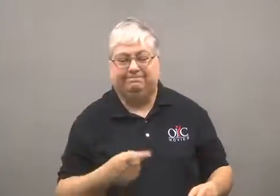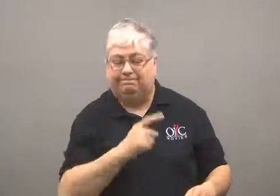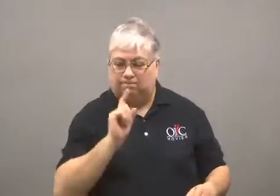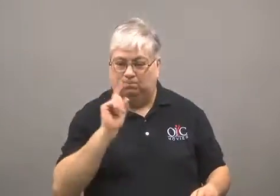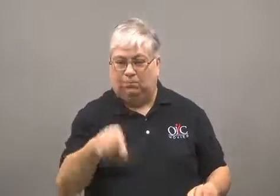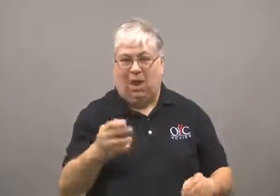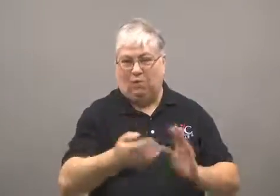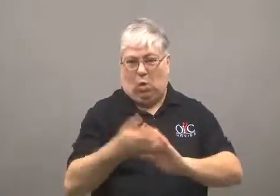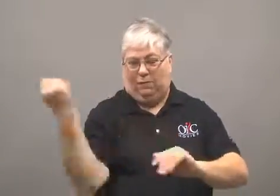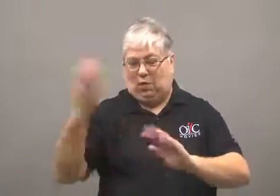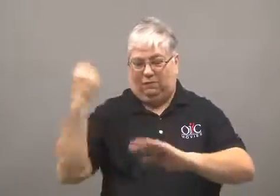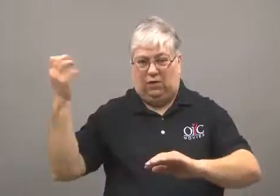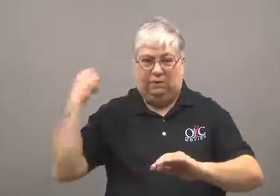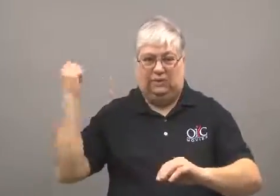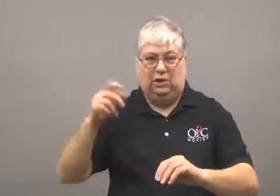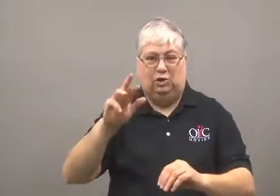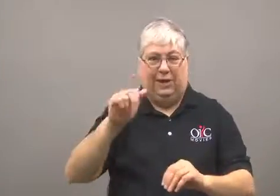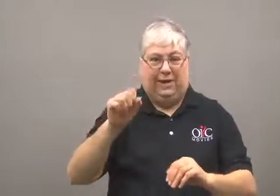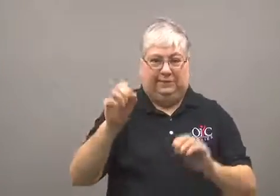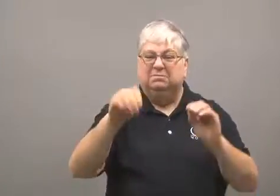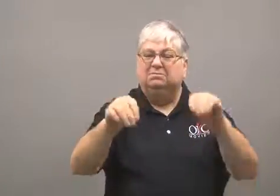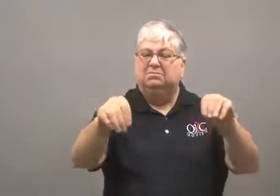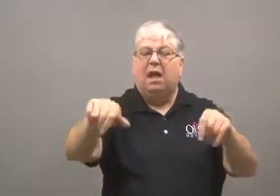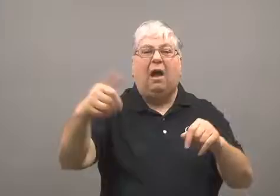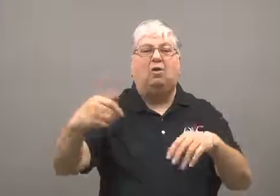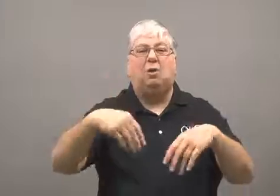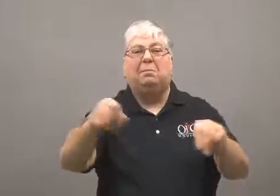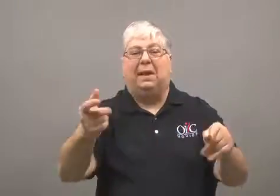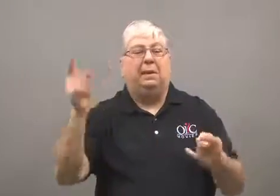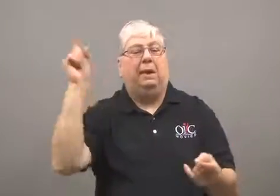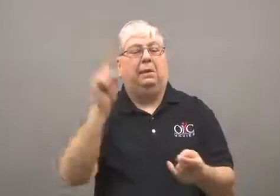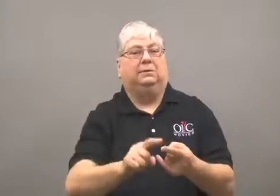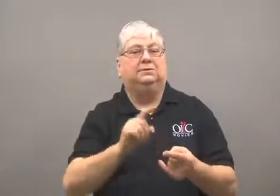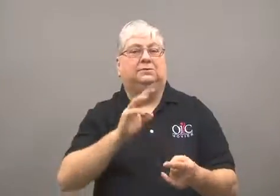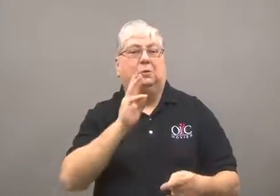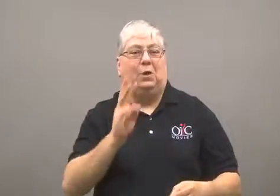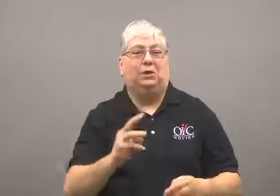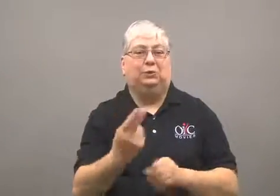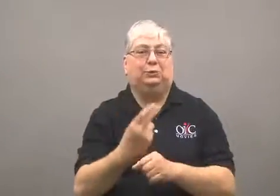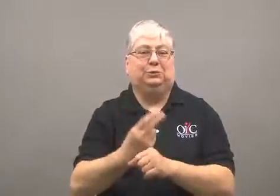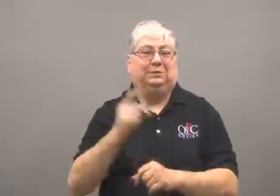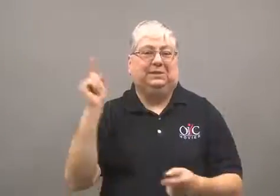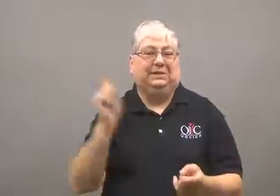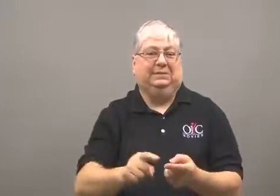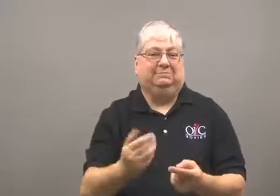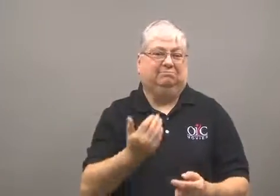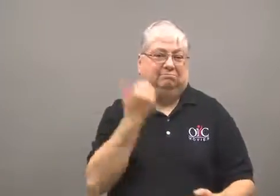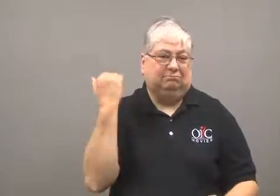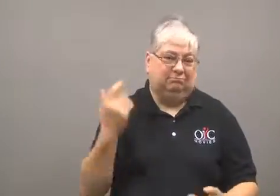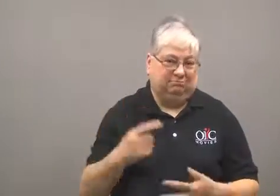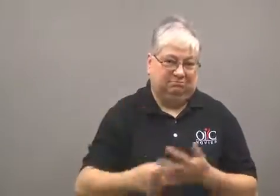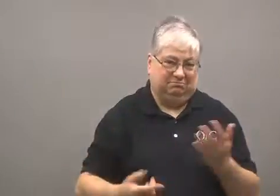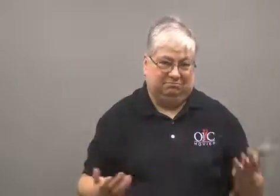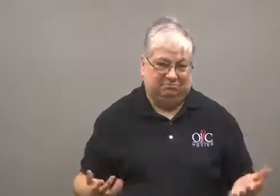This is to be replaced with plantings that don't use as much water.